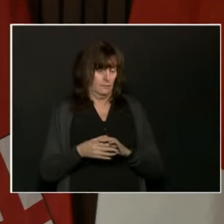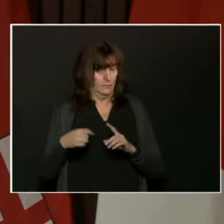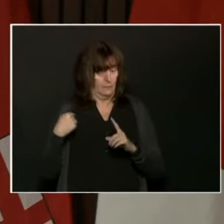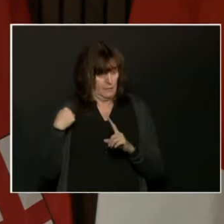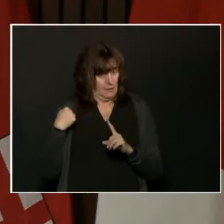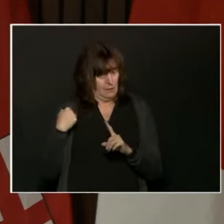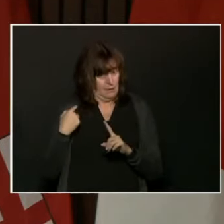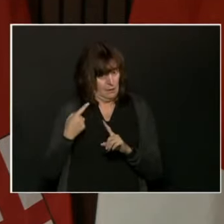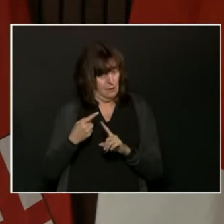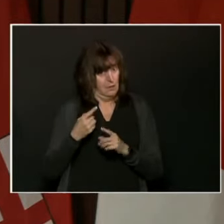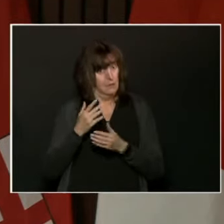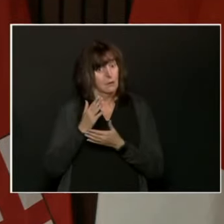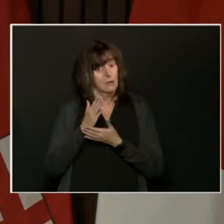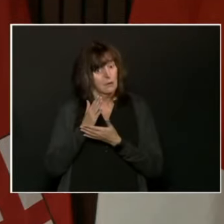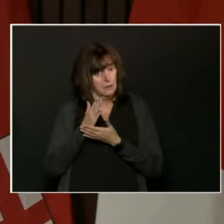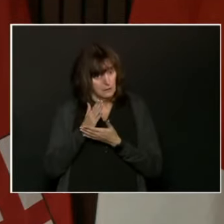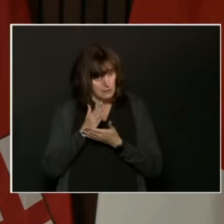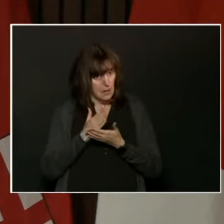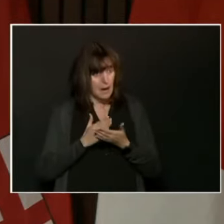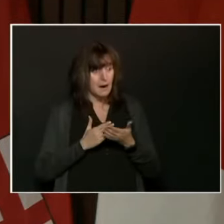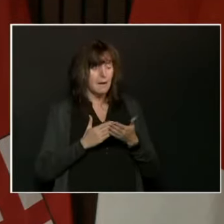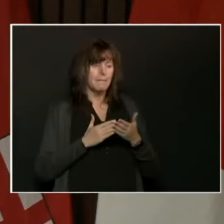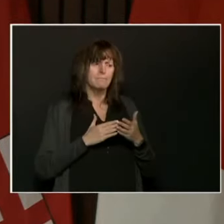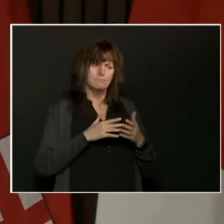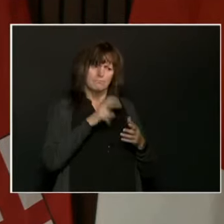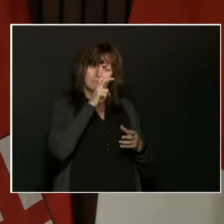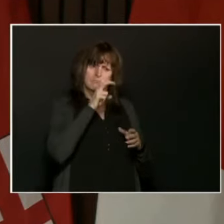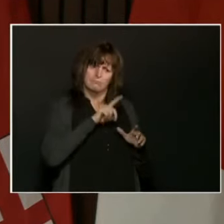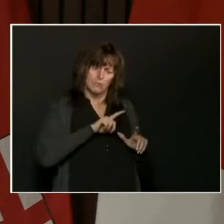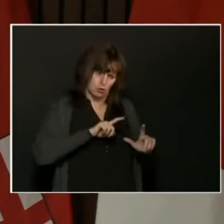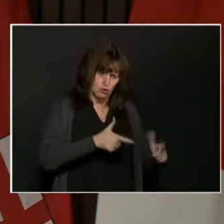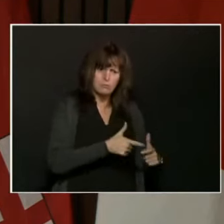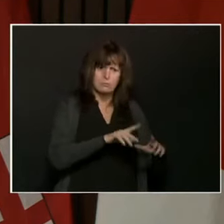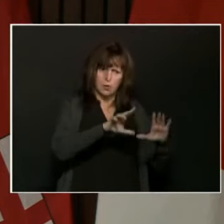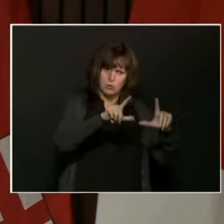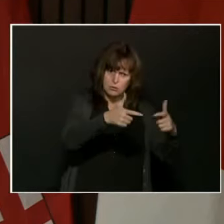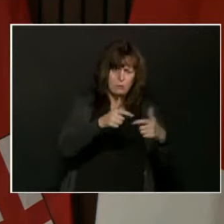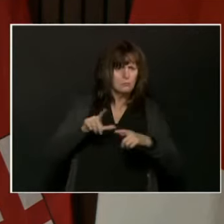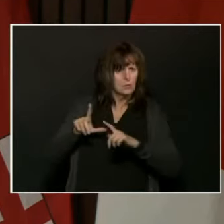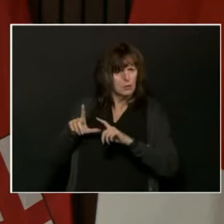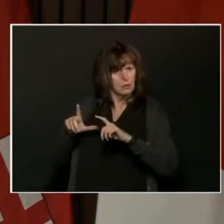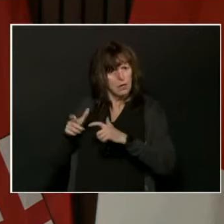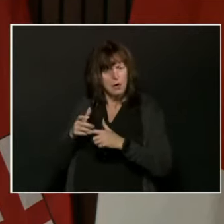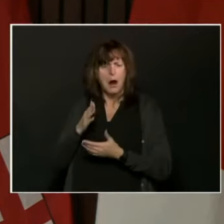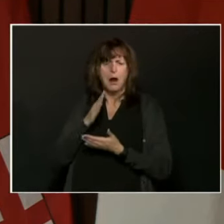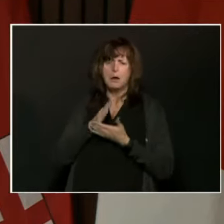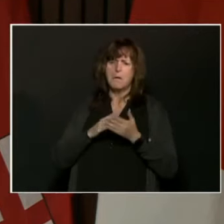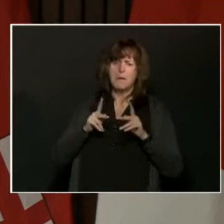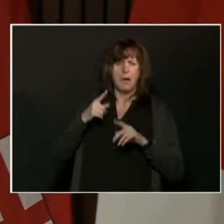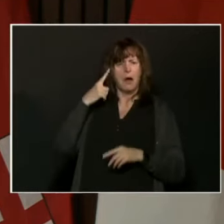SO WE'VE GONE THROUGH PERIOD NOW WHERE WE'VE SEEN A SERIES OF RESTRICTIONS.